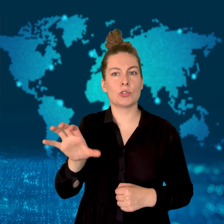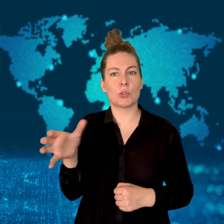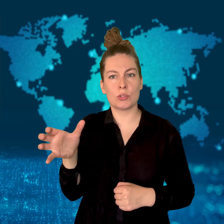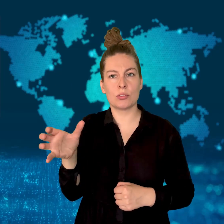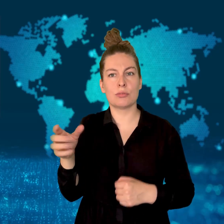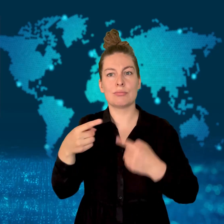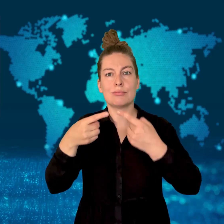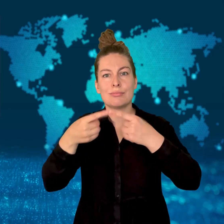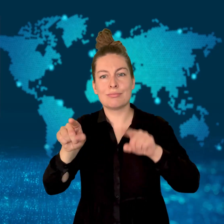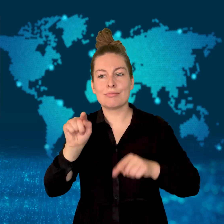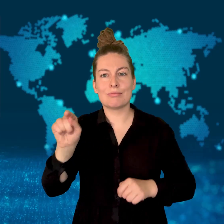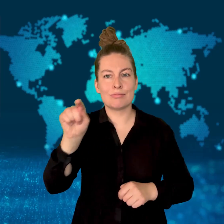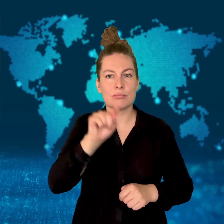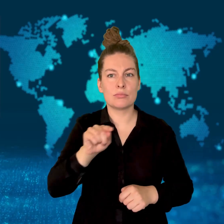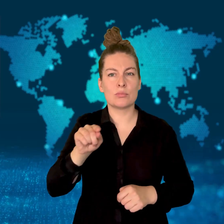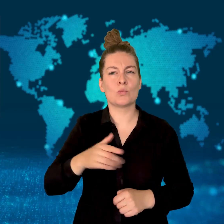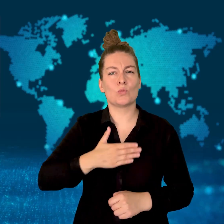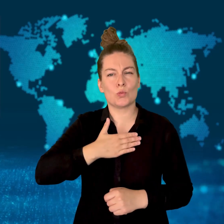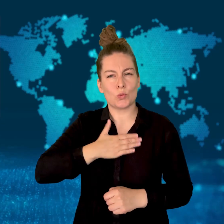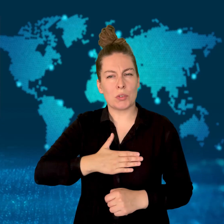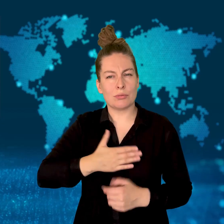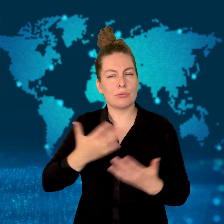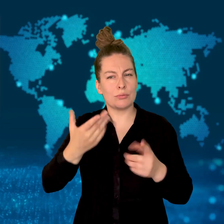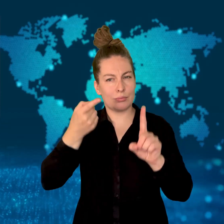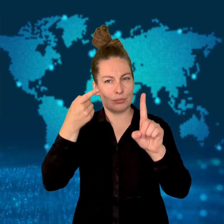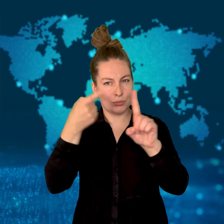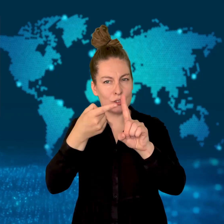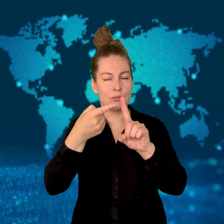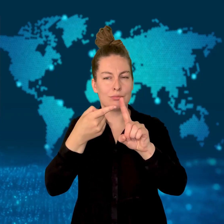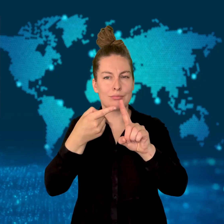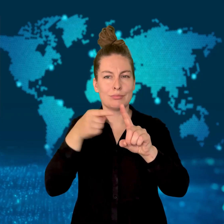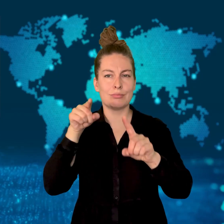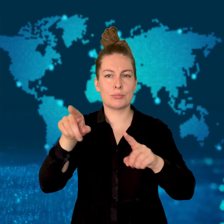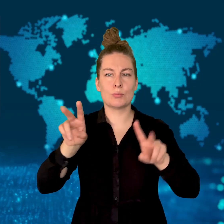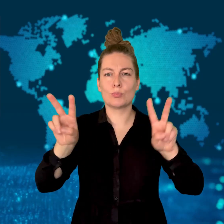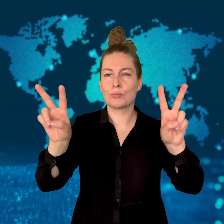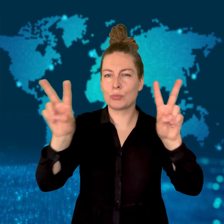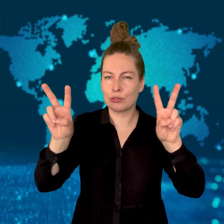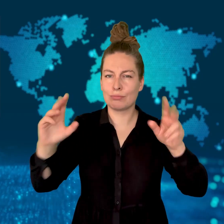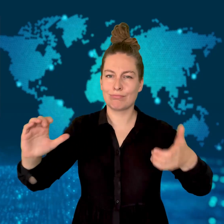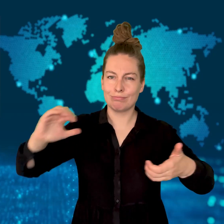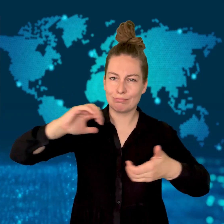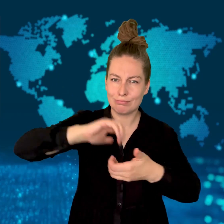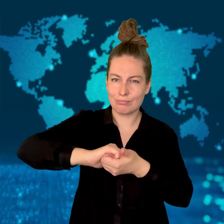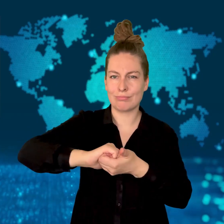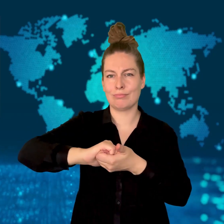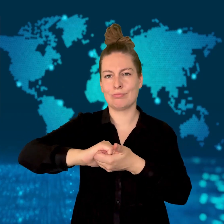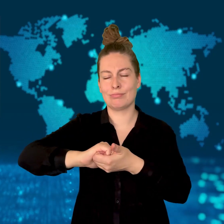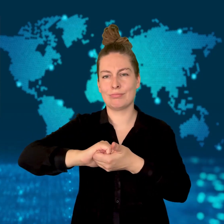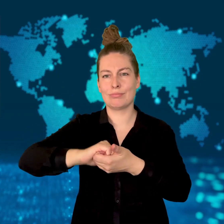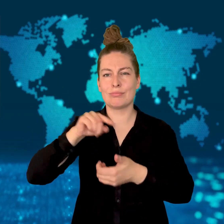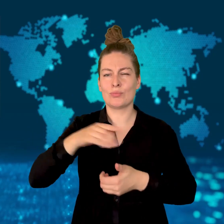was one of several other peace initiatives that have taken place